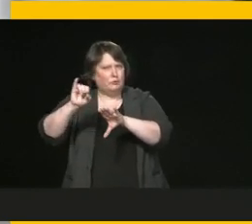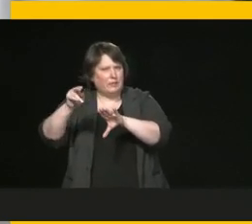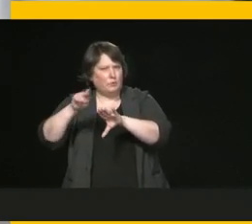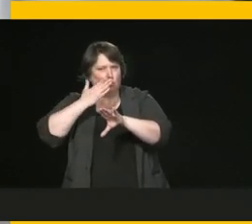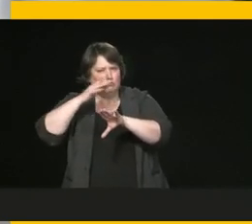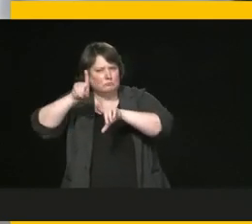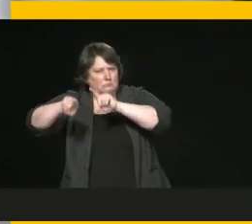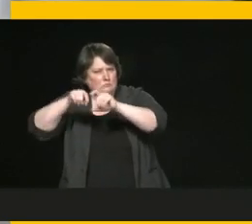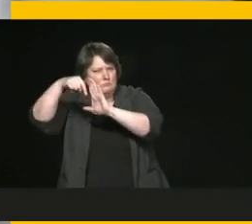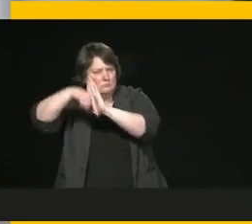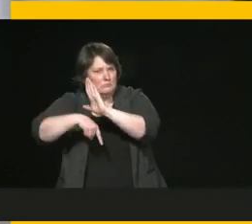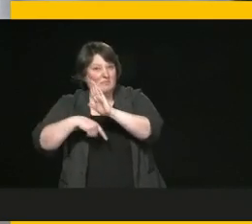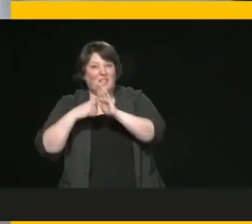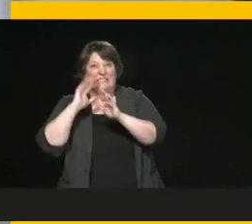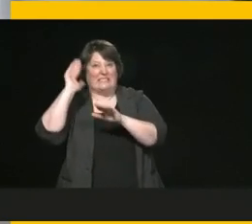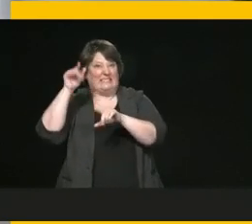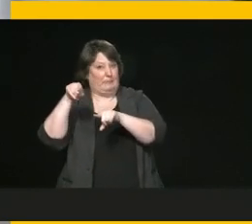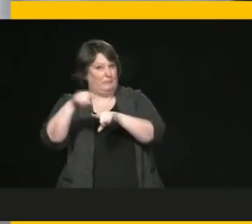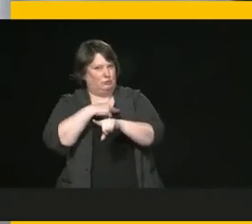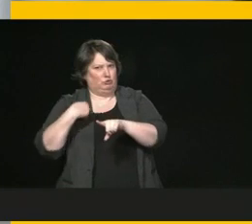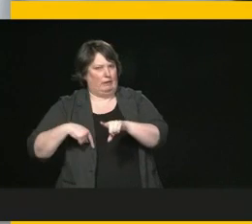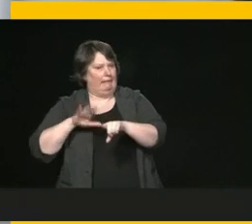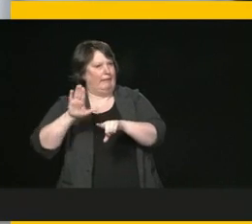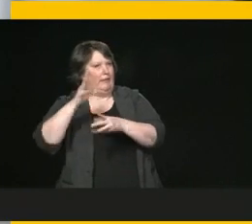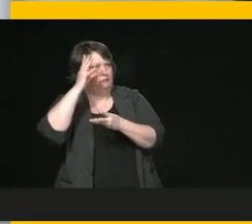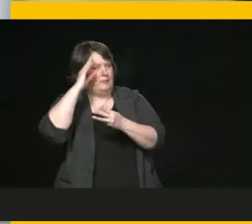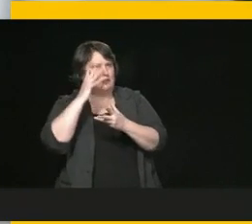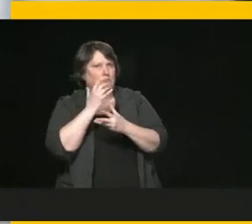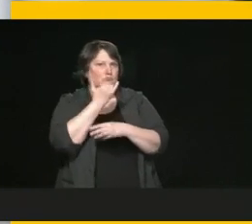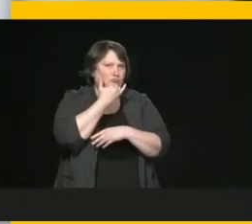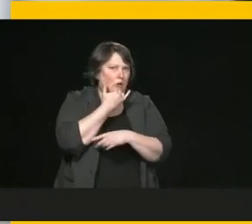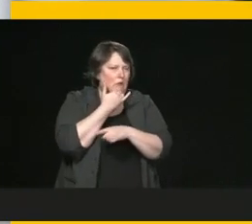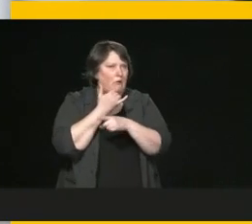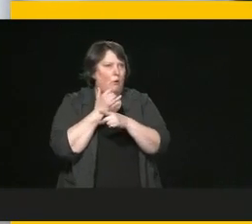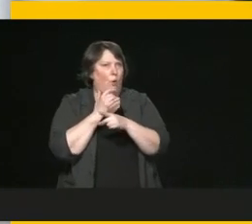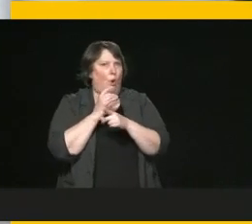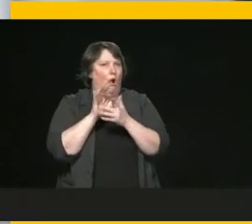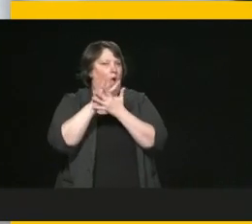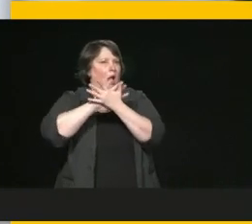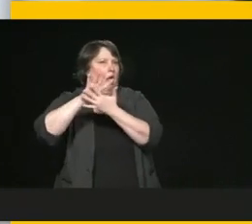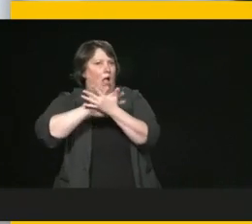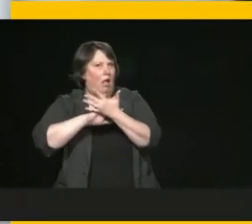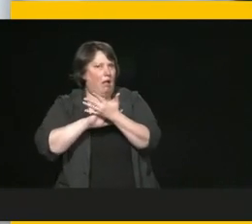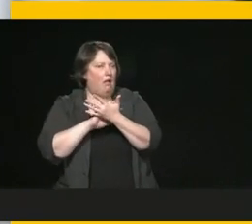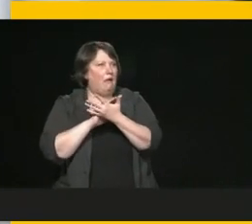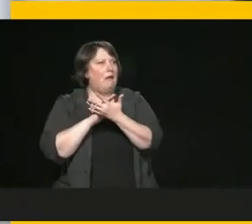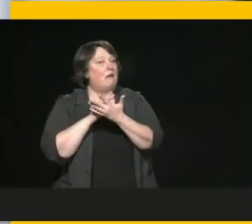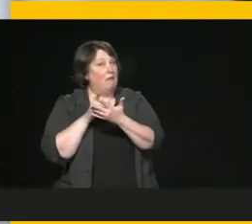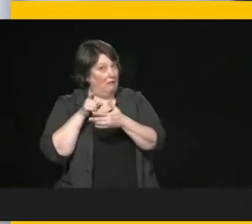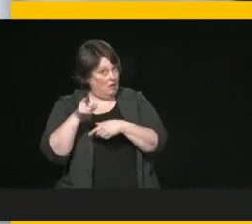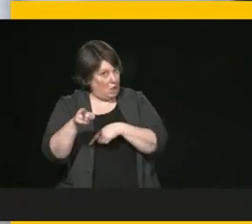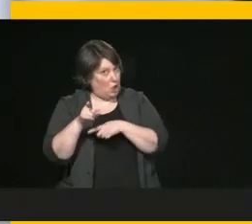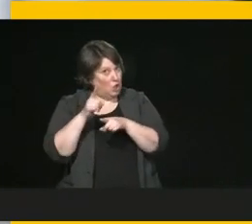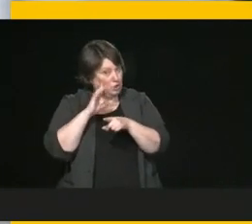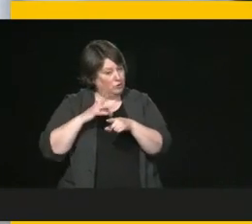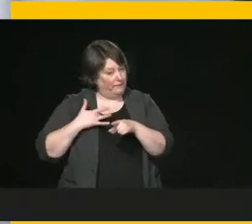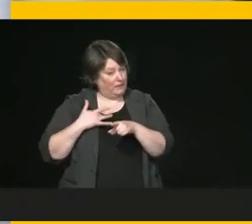COMING OUT OF CHINA IN THE EARLY DAYS OF THE PAN DEMOCRAT PANDEMIC? A LOT OF THE INFORMATION WAS